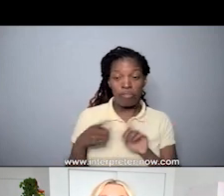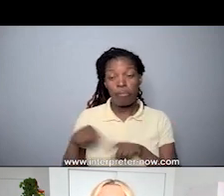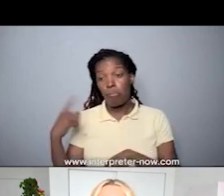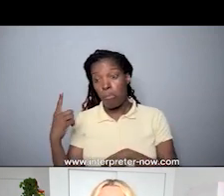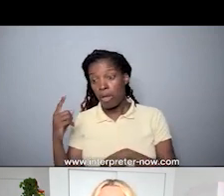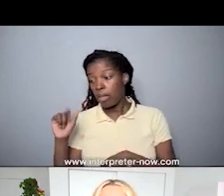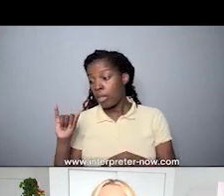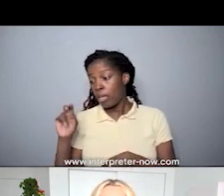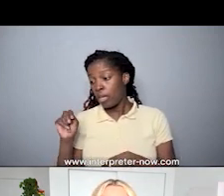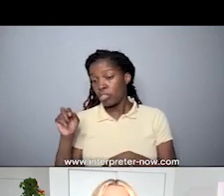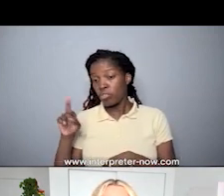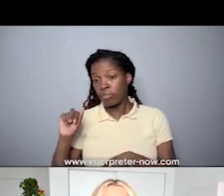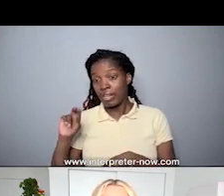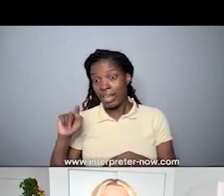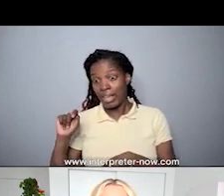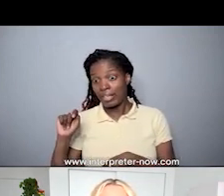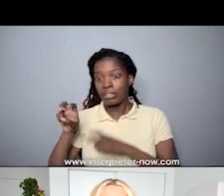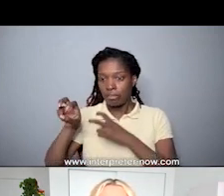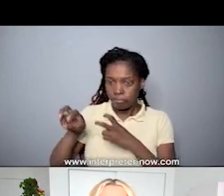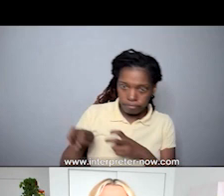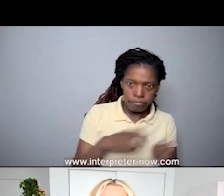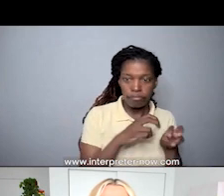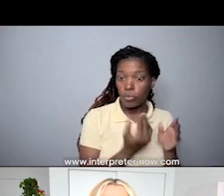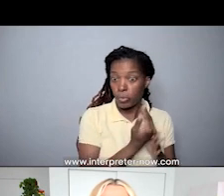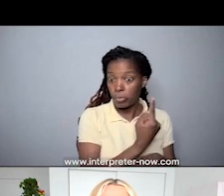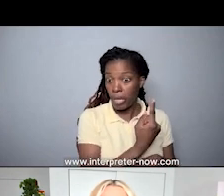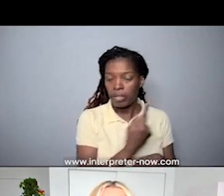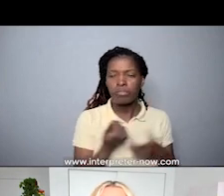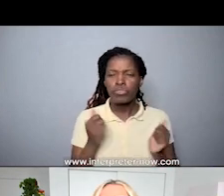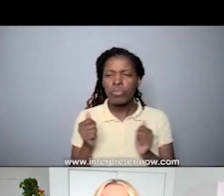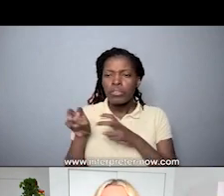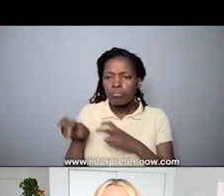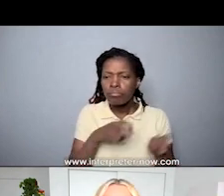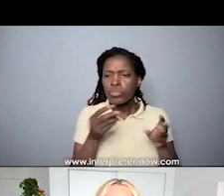intranet to another, and they were working to try to make it as seamless as possible,